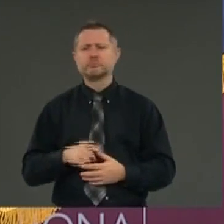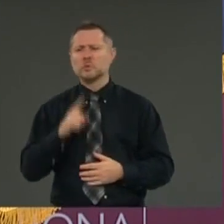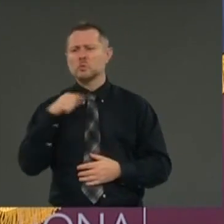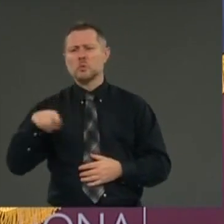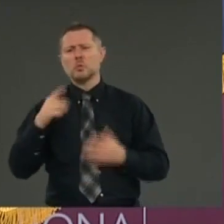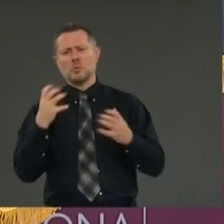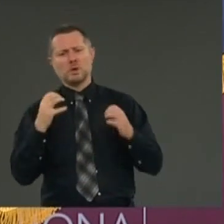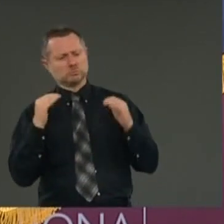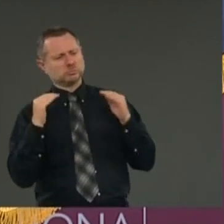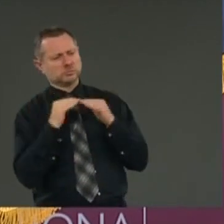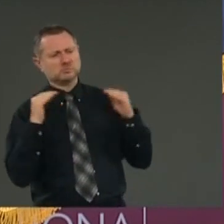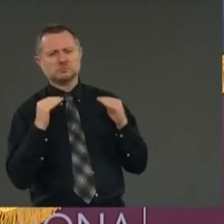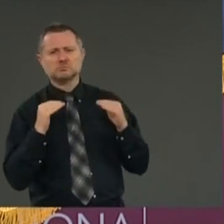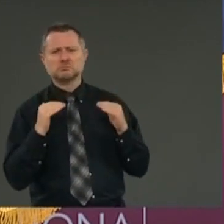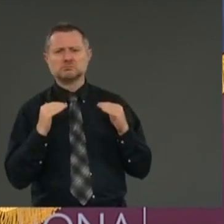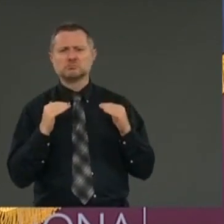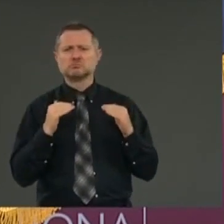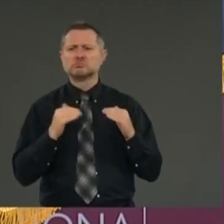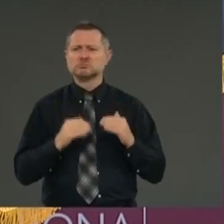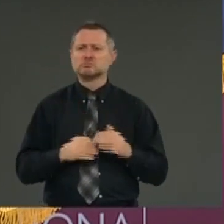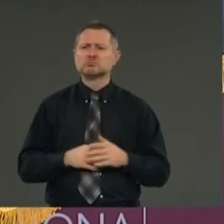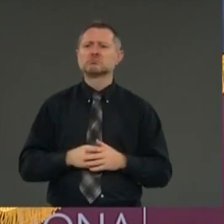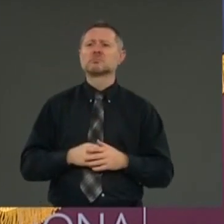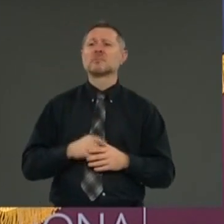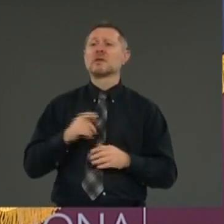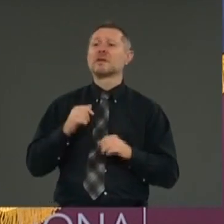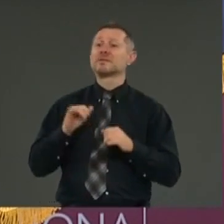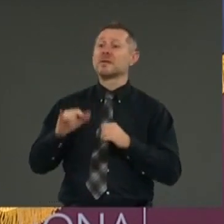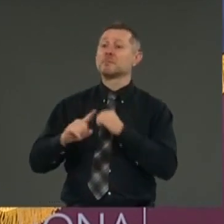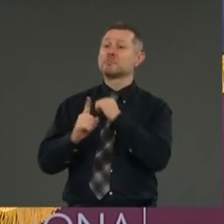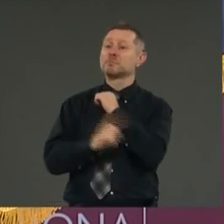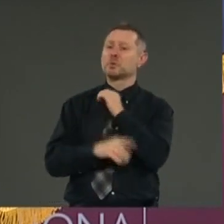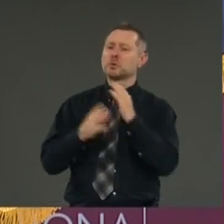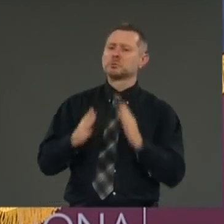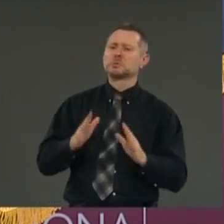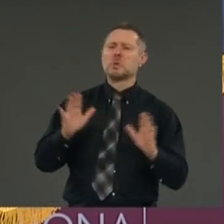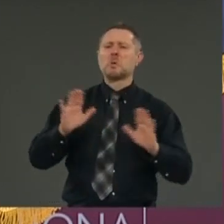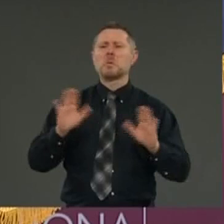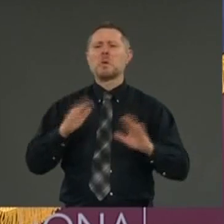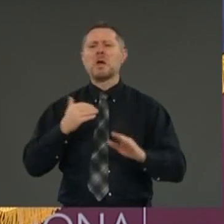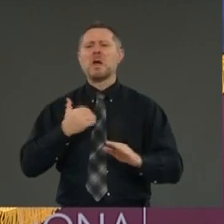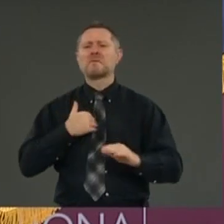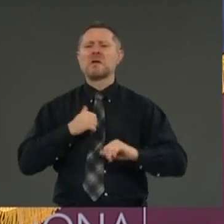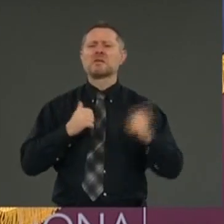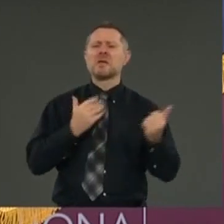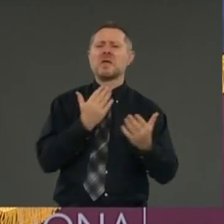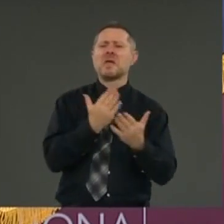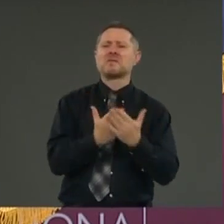AND THE FEAR AND THE FRUSTRATION, YES. AND THE DEMAND IS FOR JUSTICE. AND WHEN THE PROSECUTOR CAME OUT